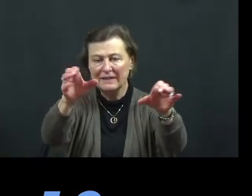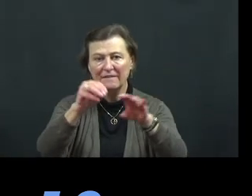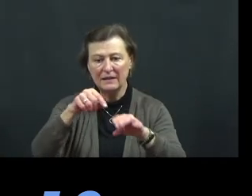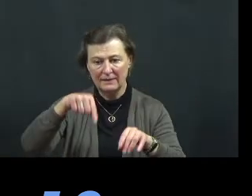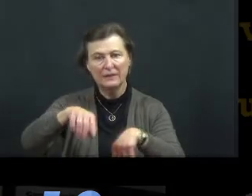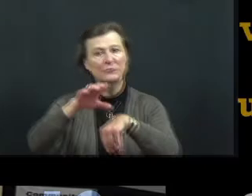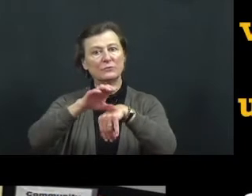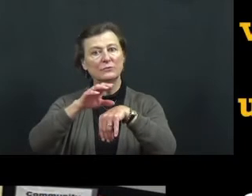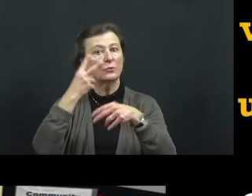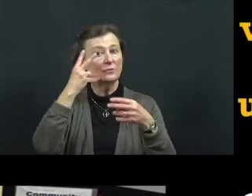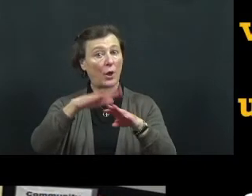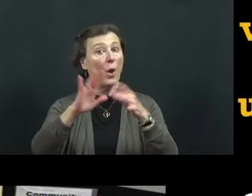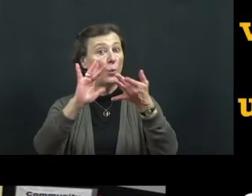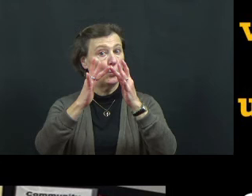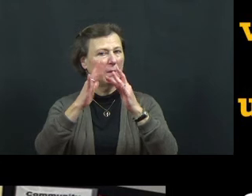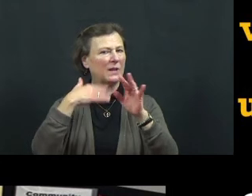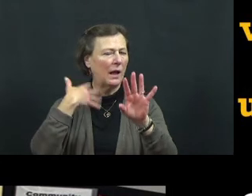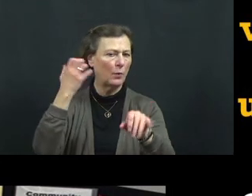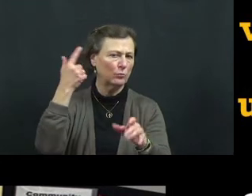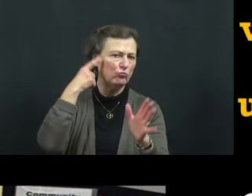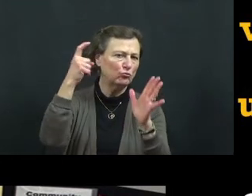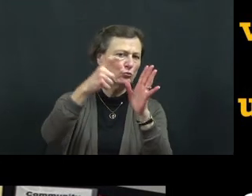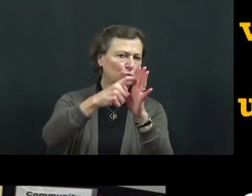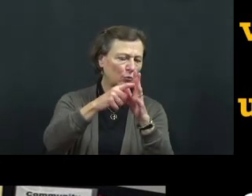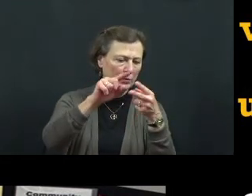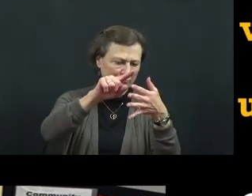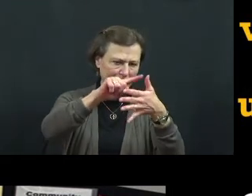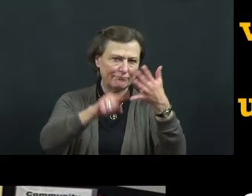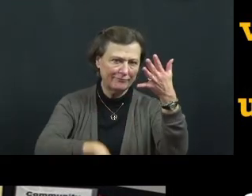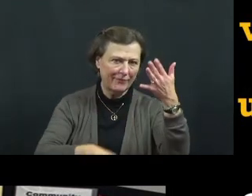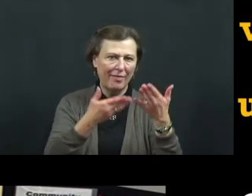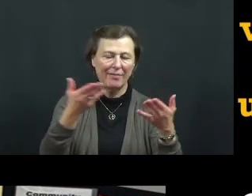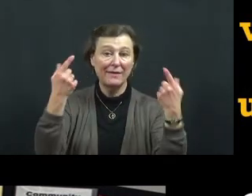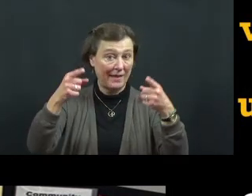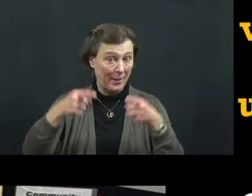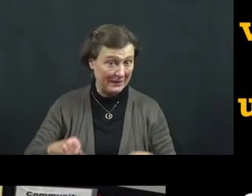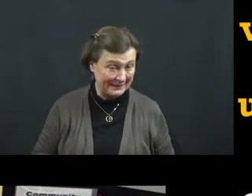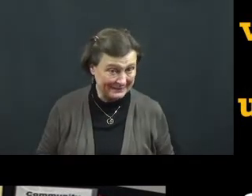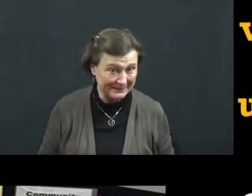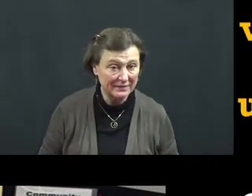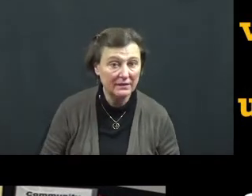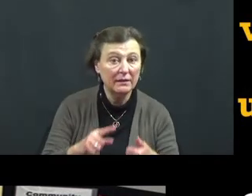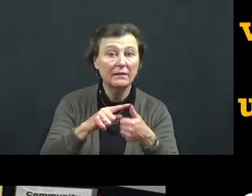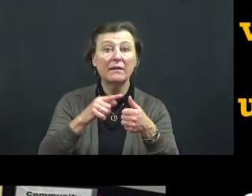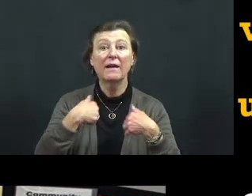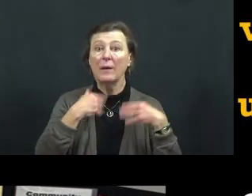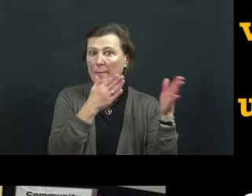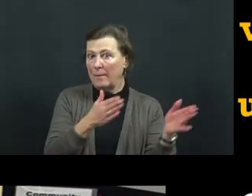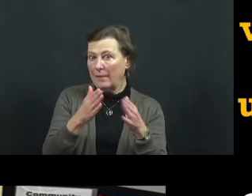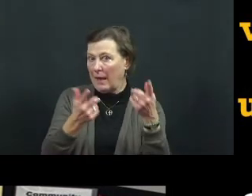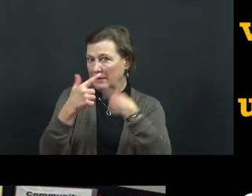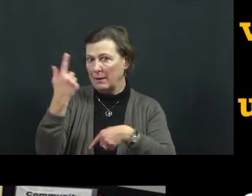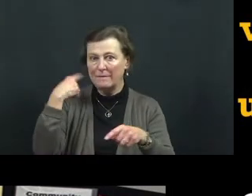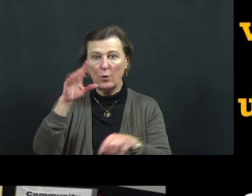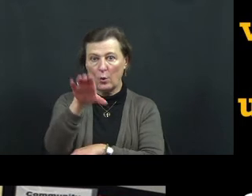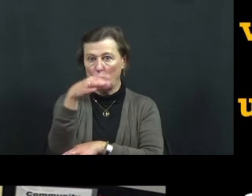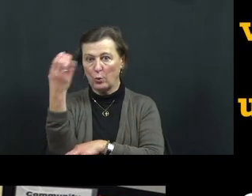You'll see it on the website. I just want to draw your attention to the various things that are happening. We have some plans coming up for our Christmas Eve service.